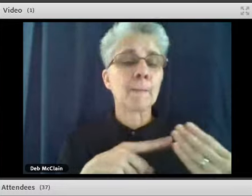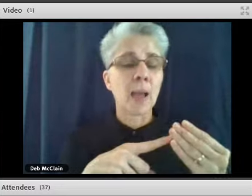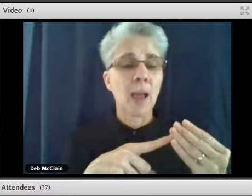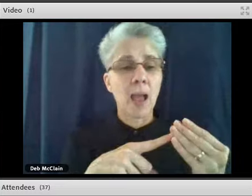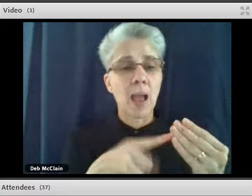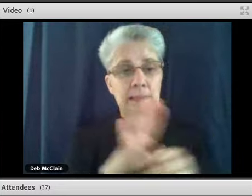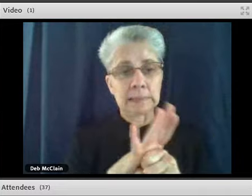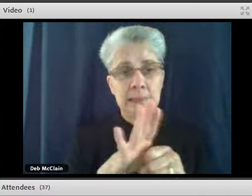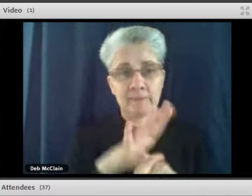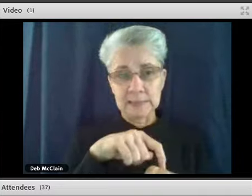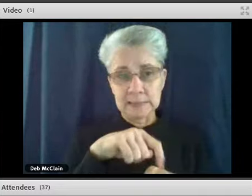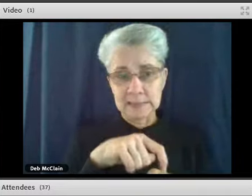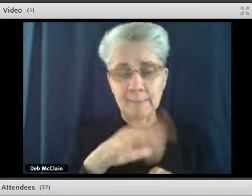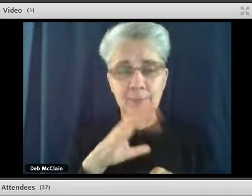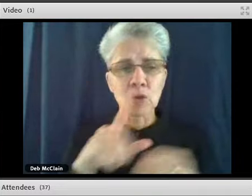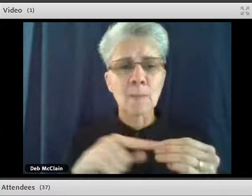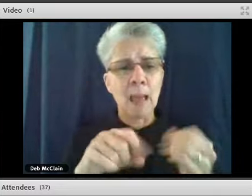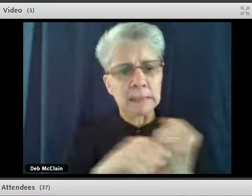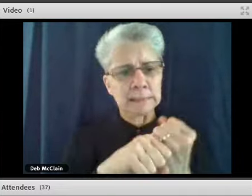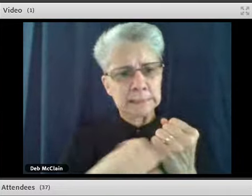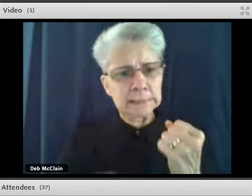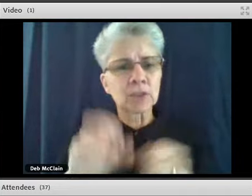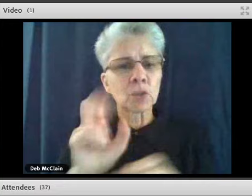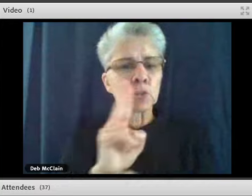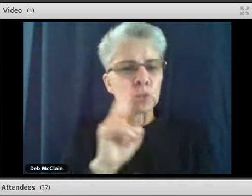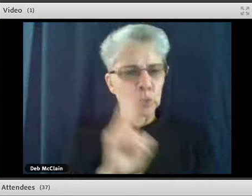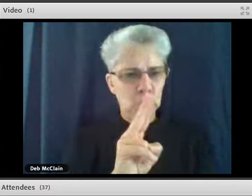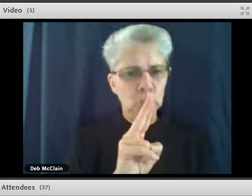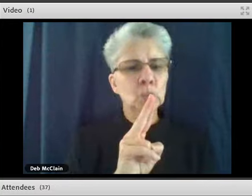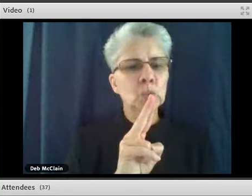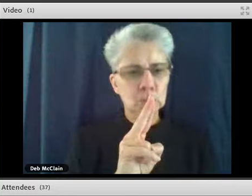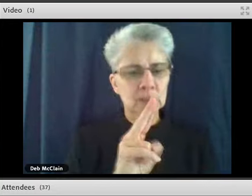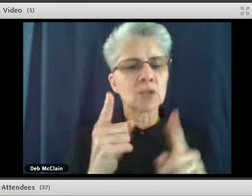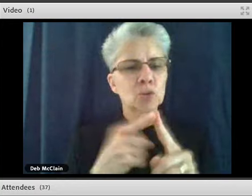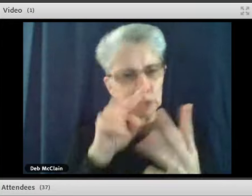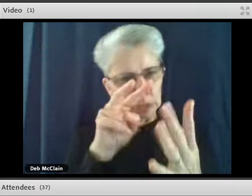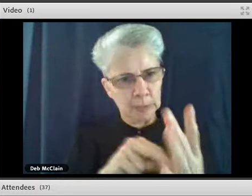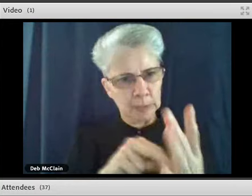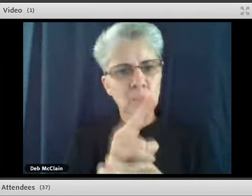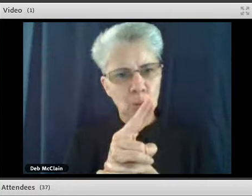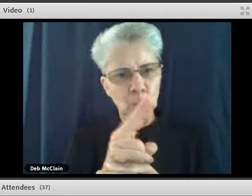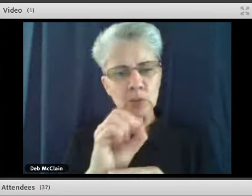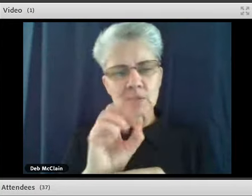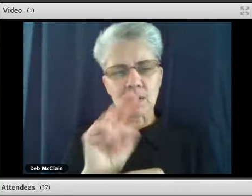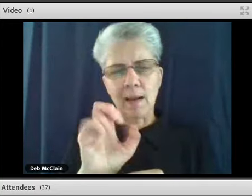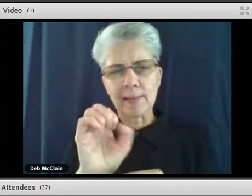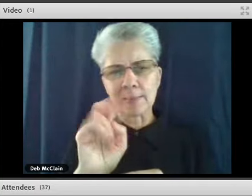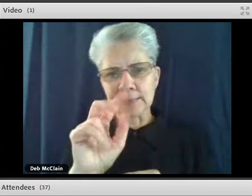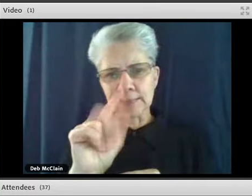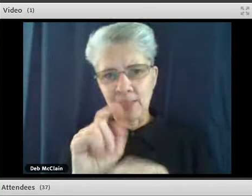When we talk about enough time, you need to have users be able to have enough time to read and use content.